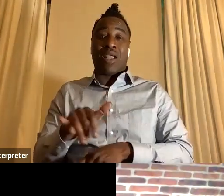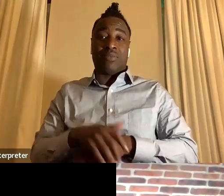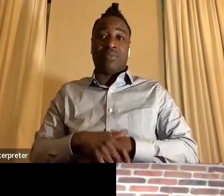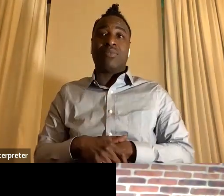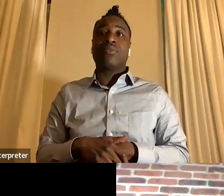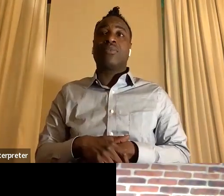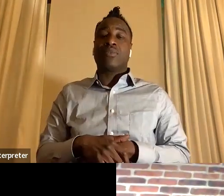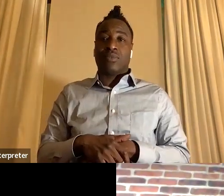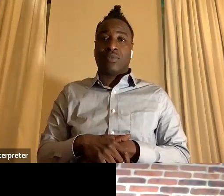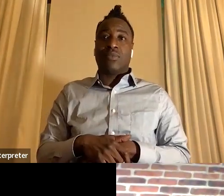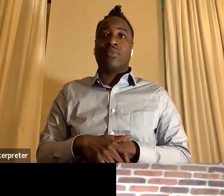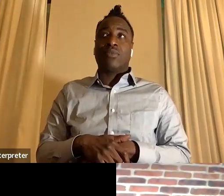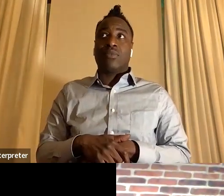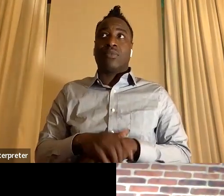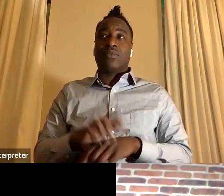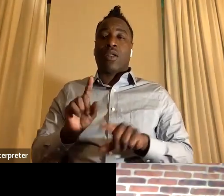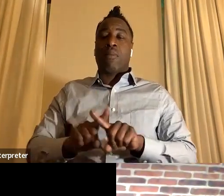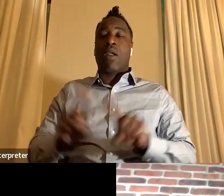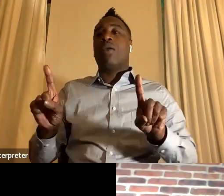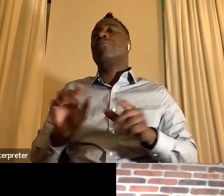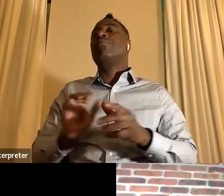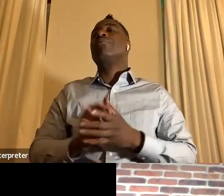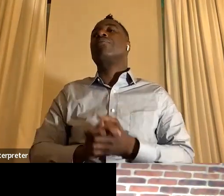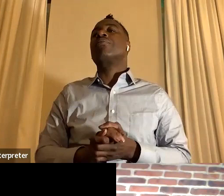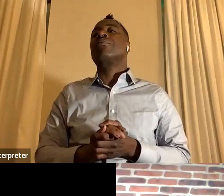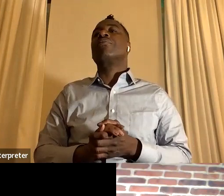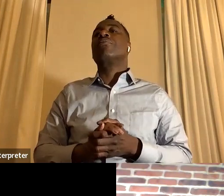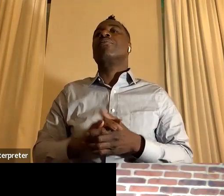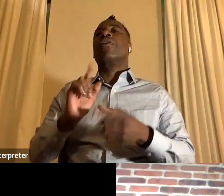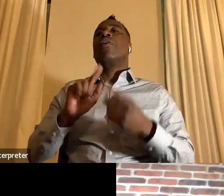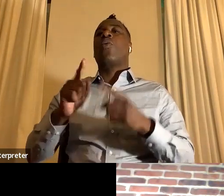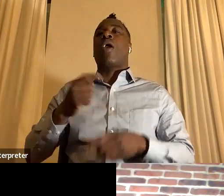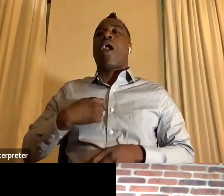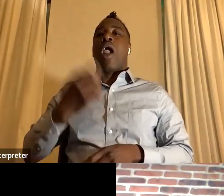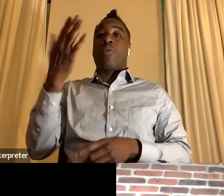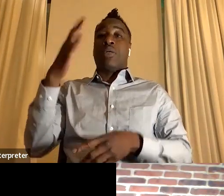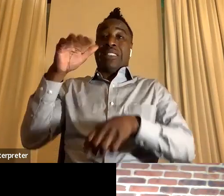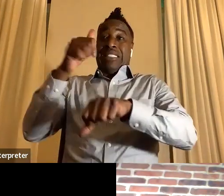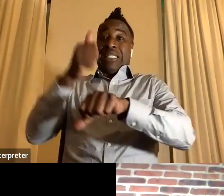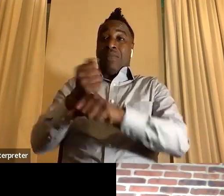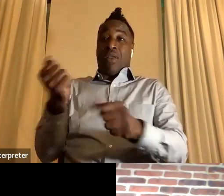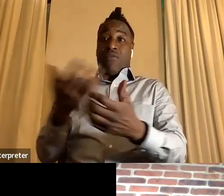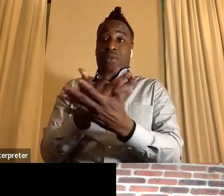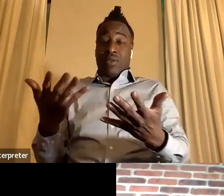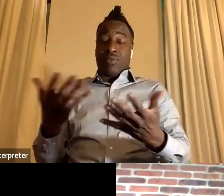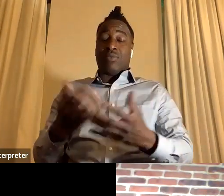when when I was, I guess, putting it all together, I was really thinking about